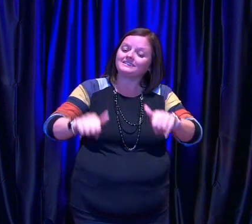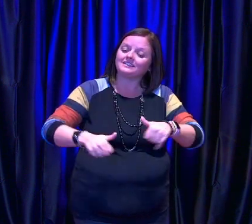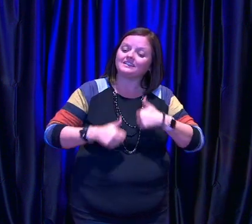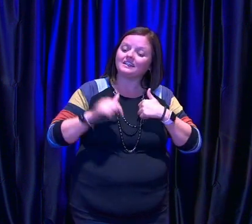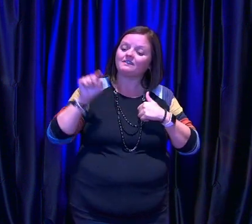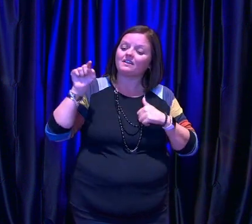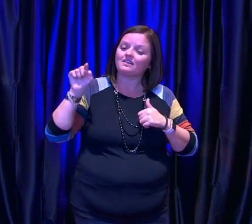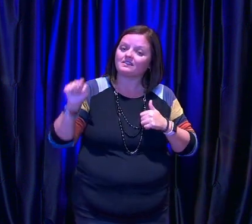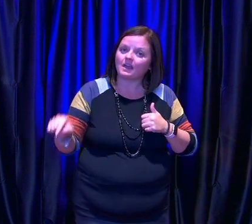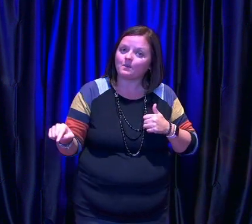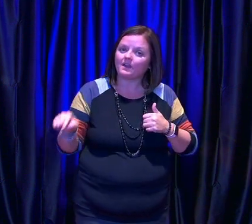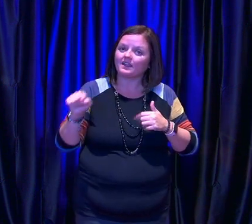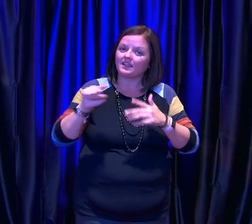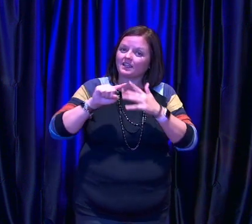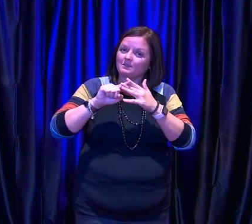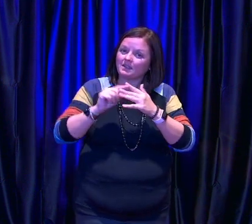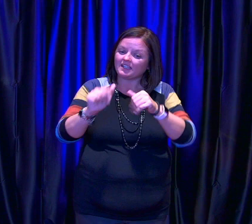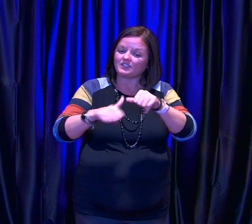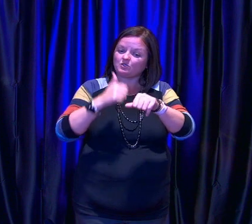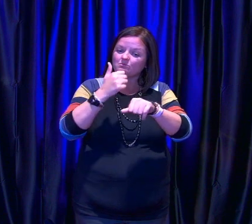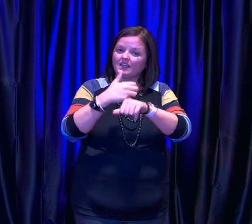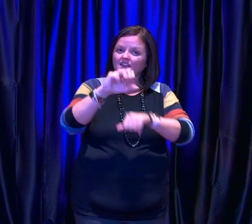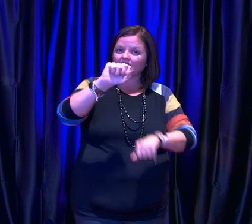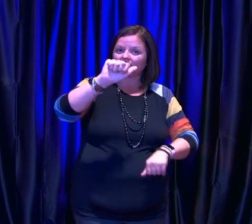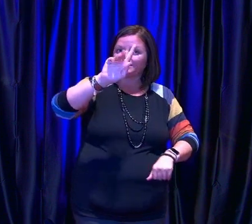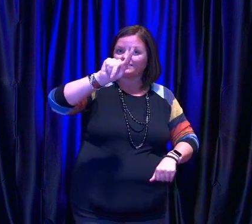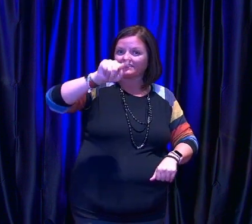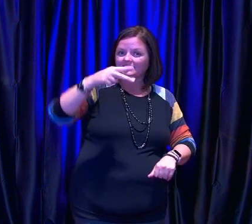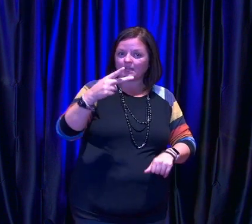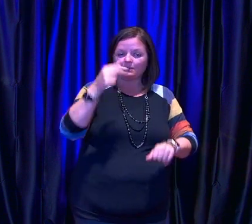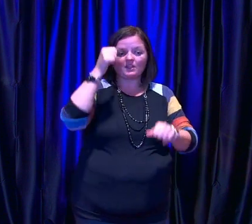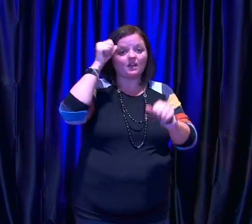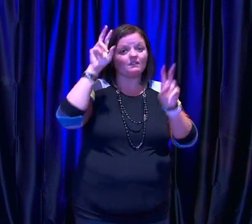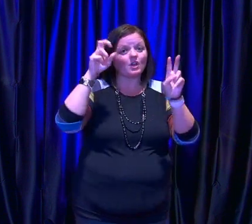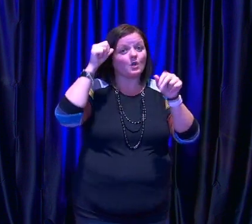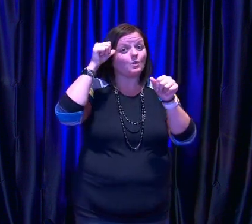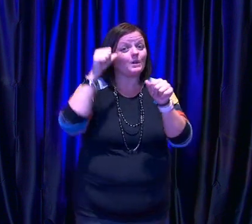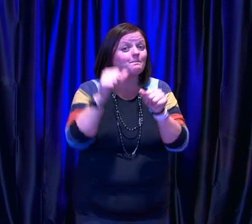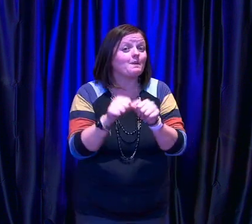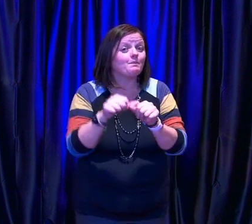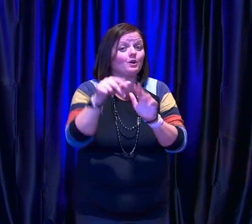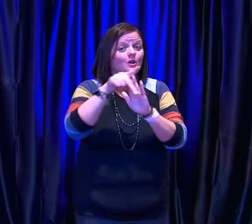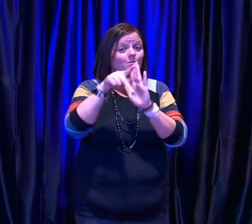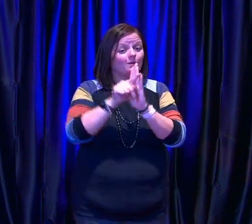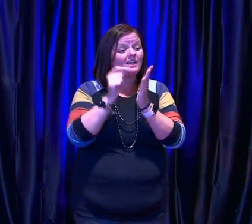he began to make the sabbath remember a principle that will help your life a